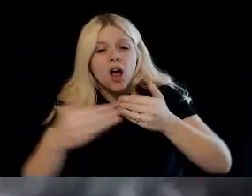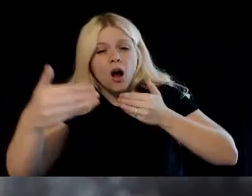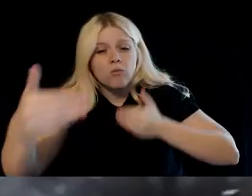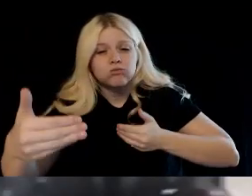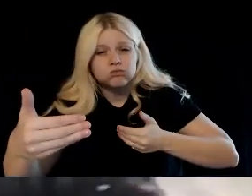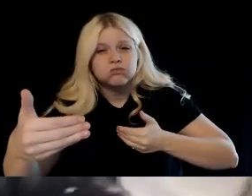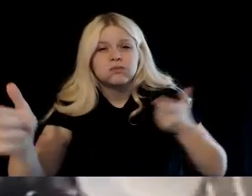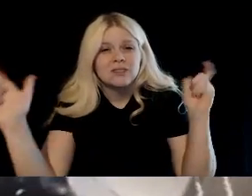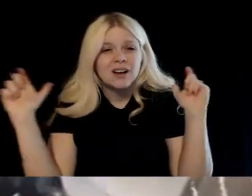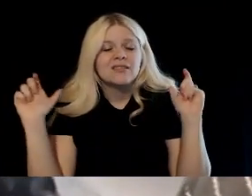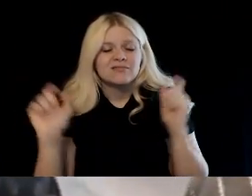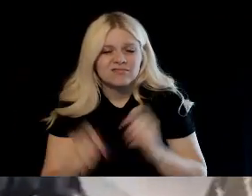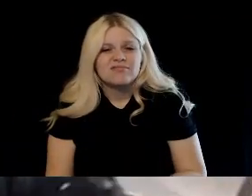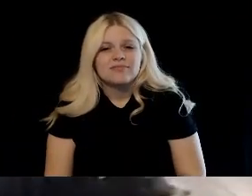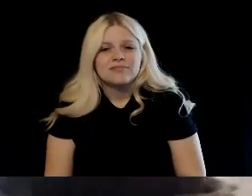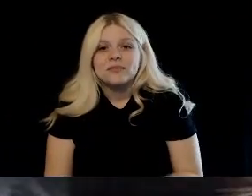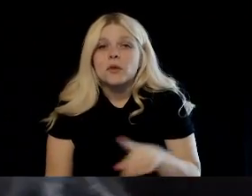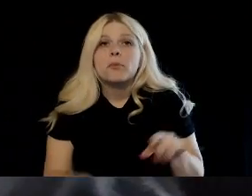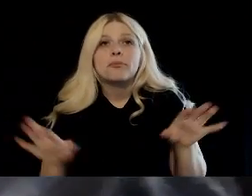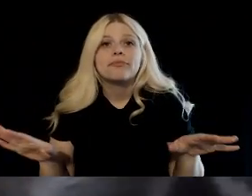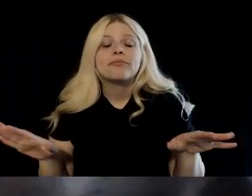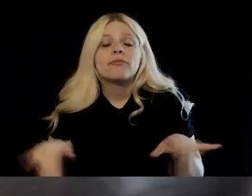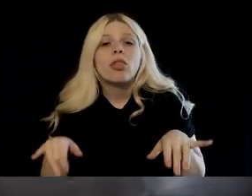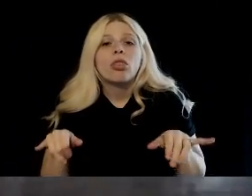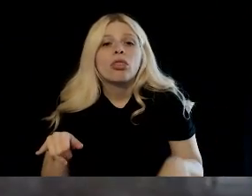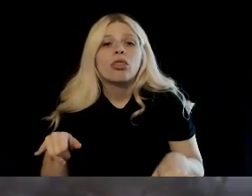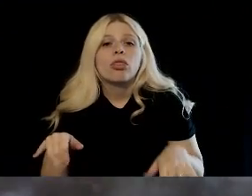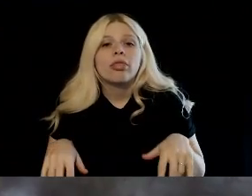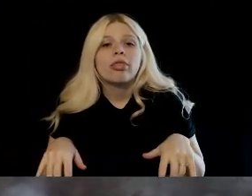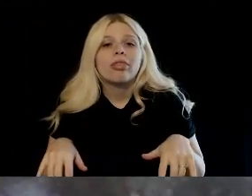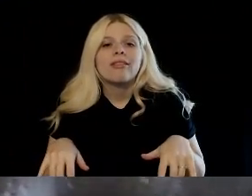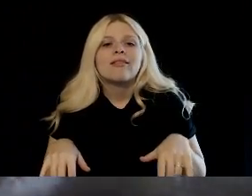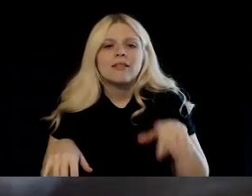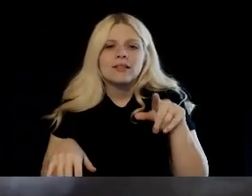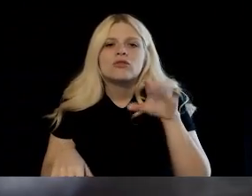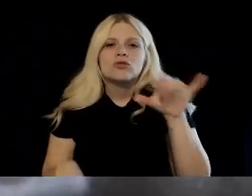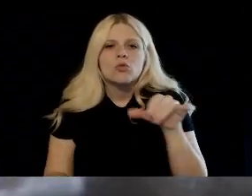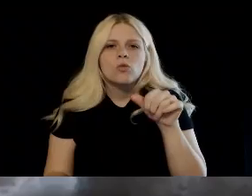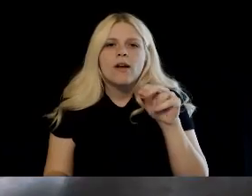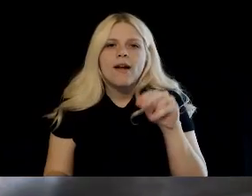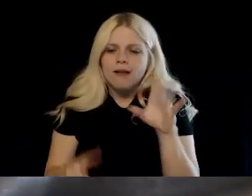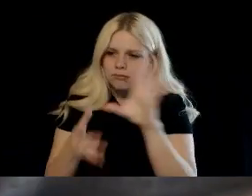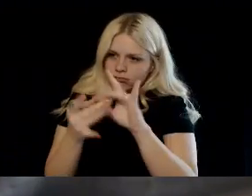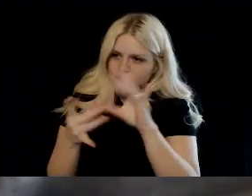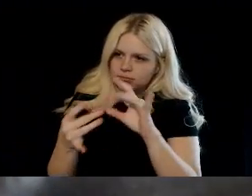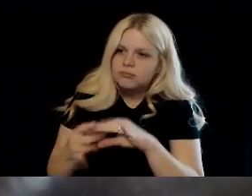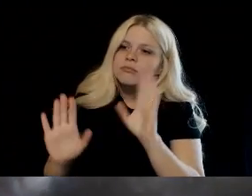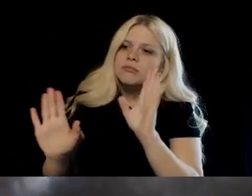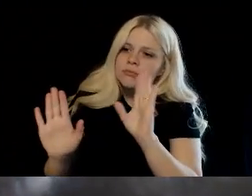he's holding still. Joann has that nice, calm voice.